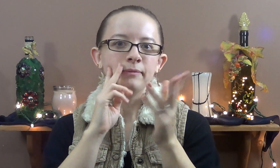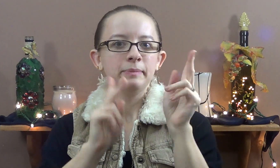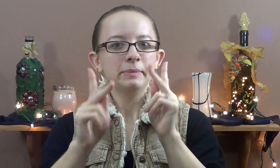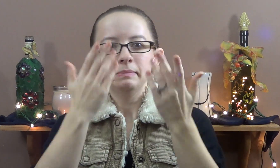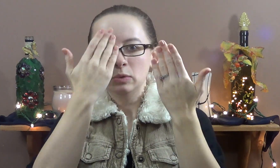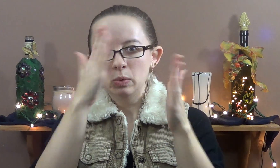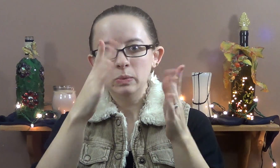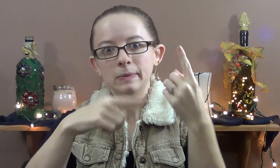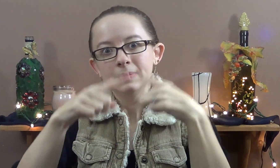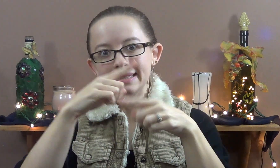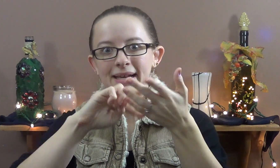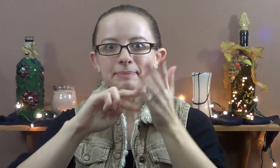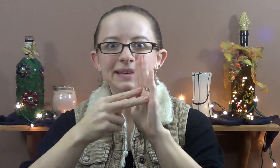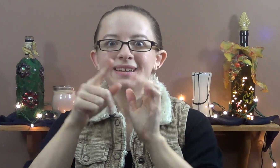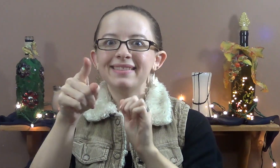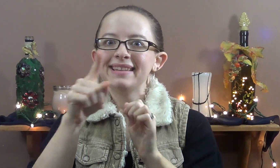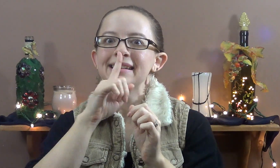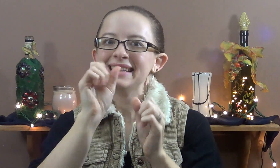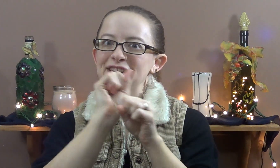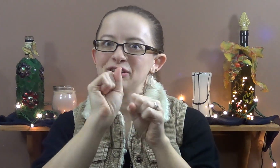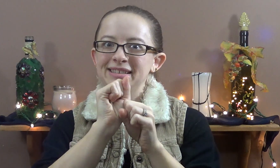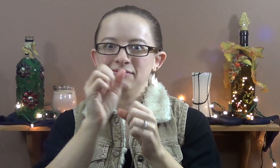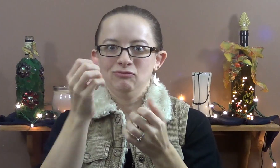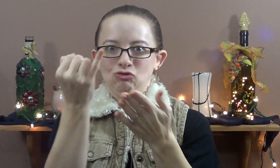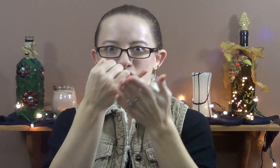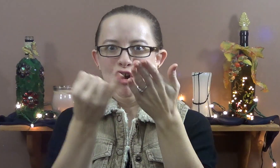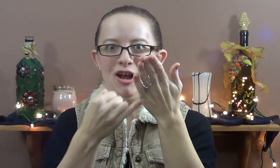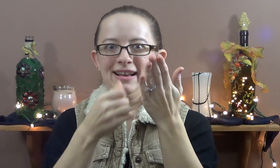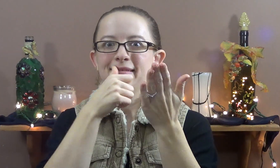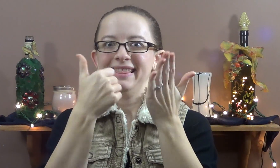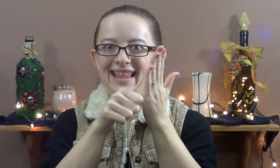So that method like I said is more for people who don't know sign language.